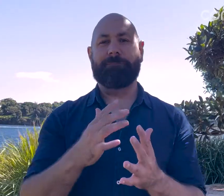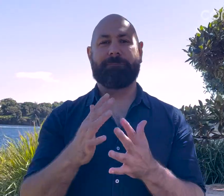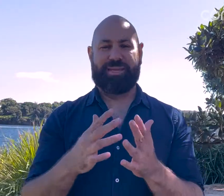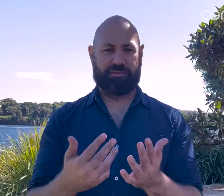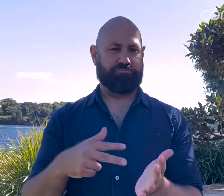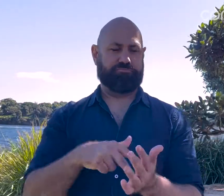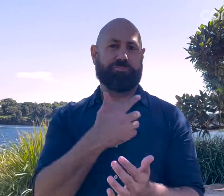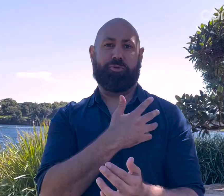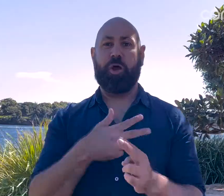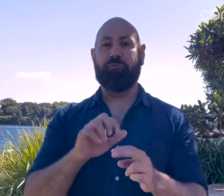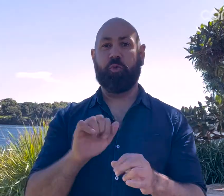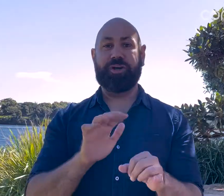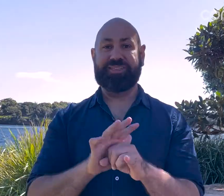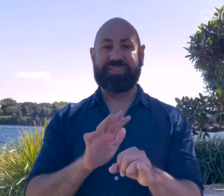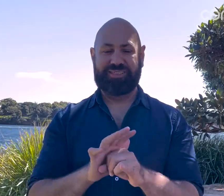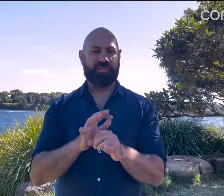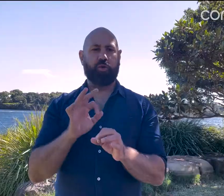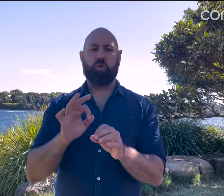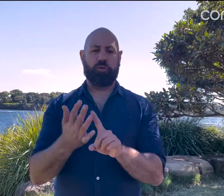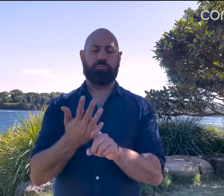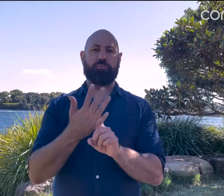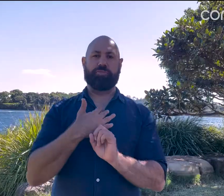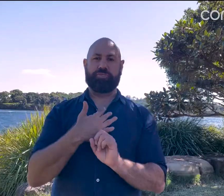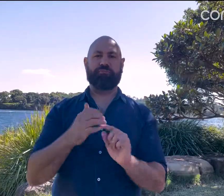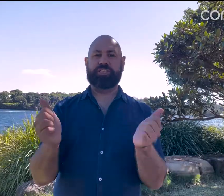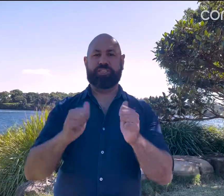means to me being proud of your identity, and not allowing yourself to be oppressed or marginalised,